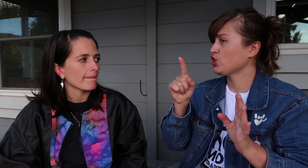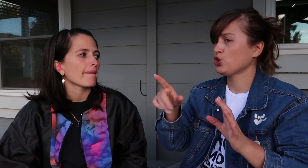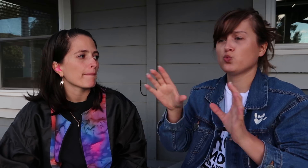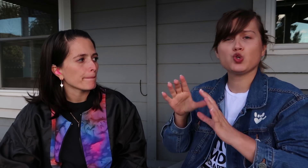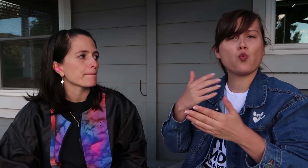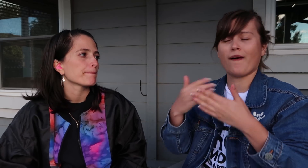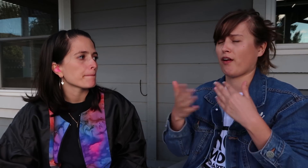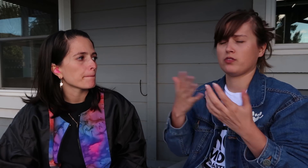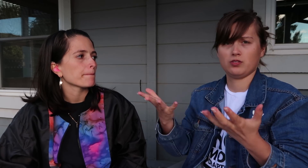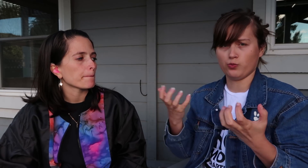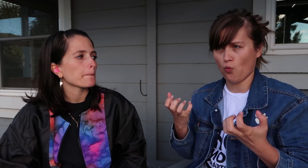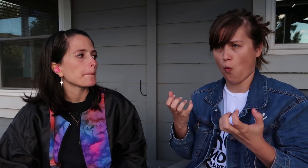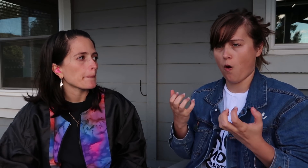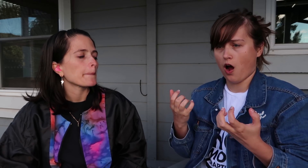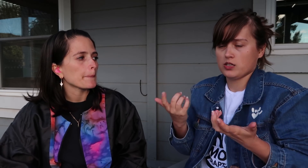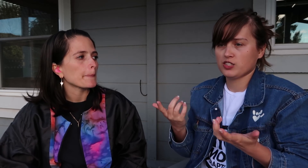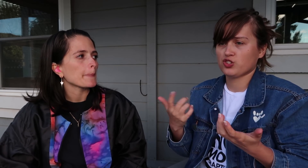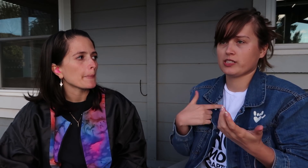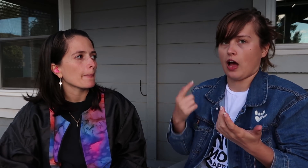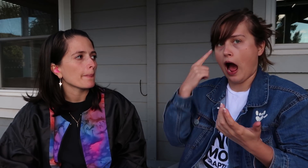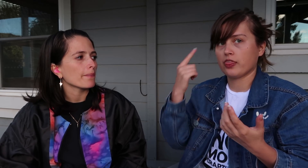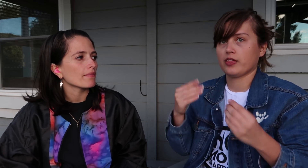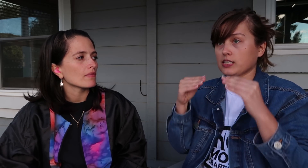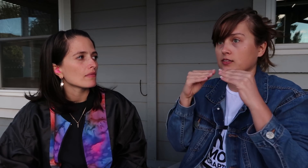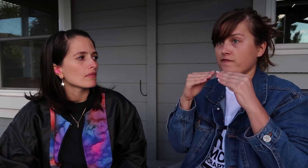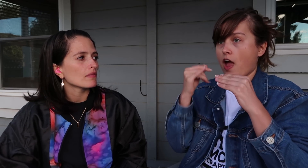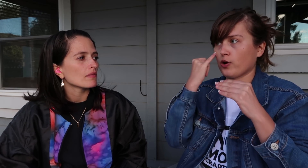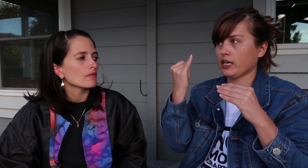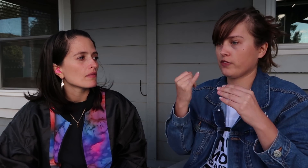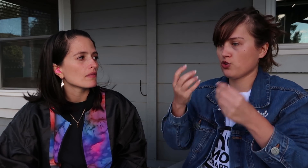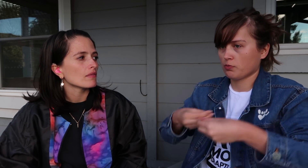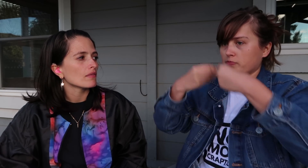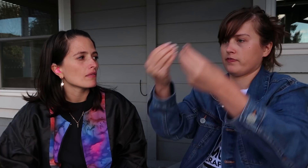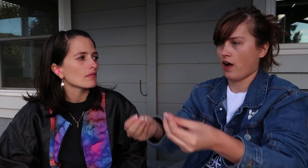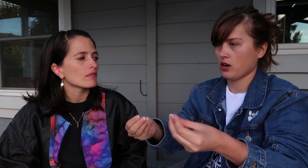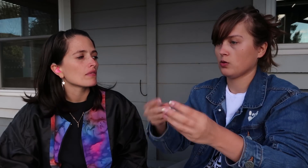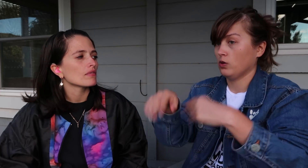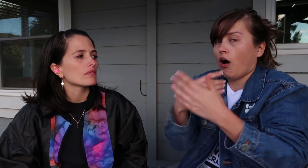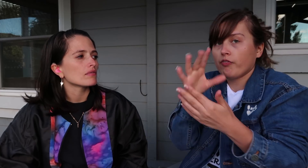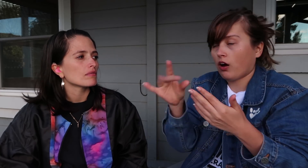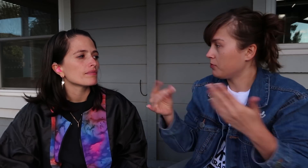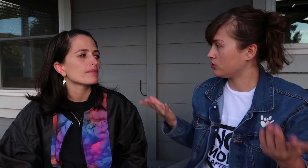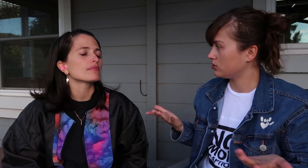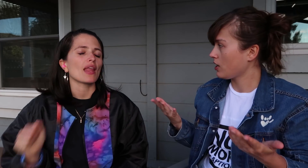You do whatever you want. I just think it's fair to give them their options.